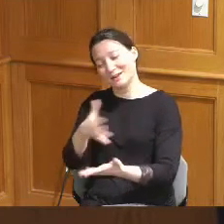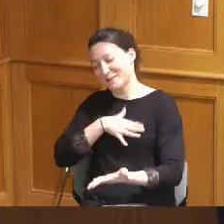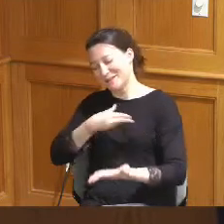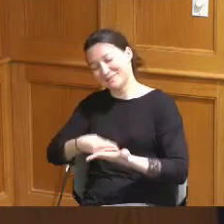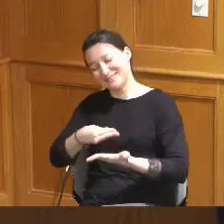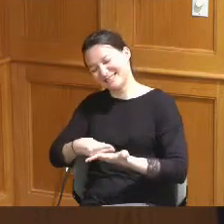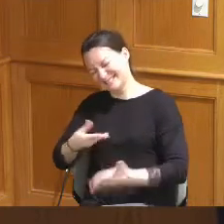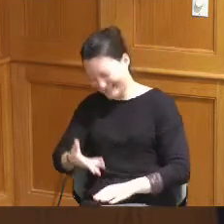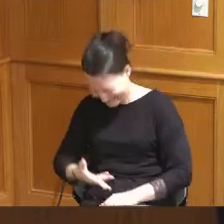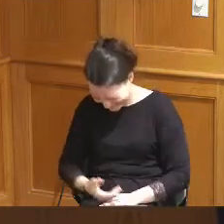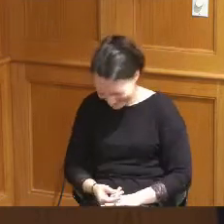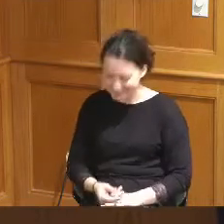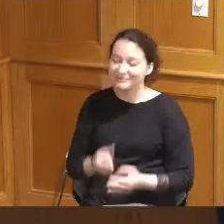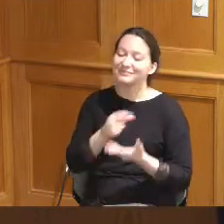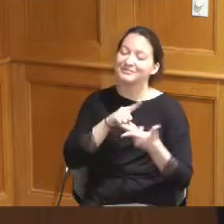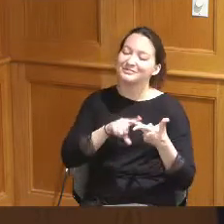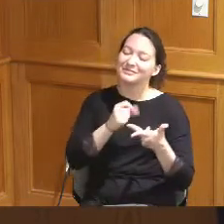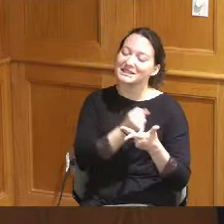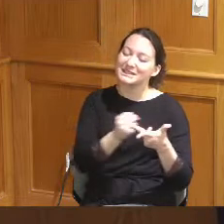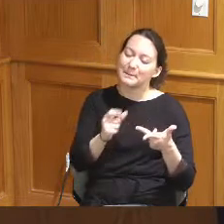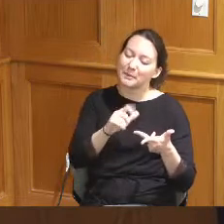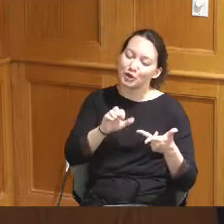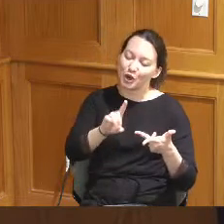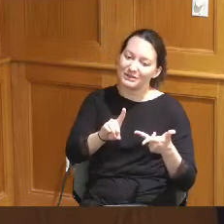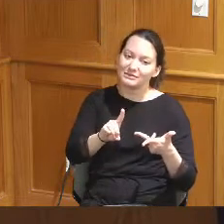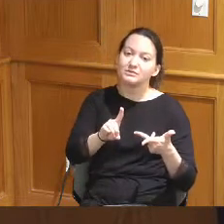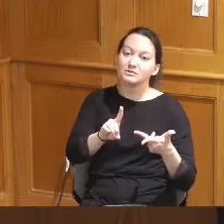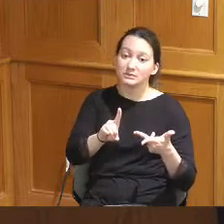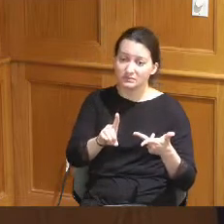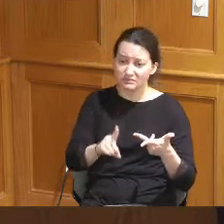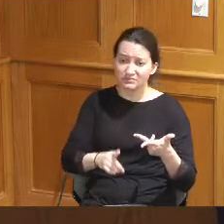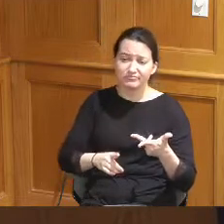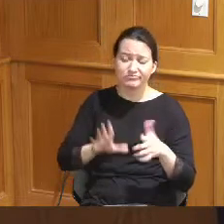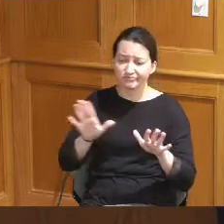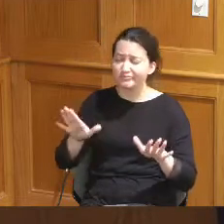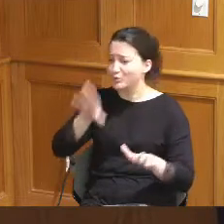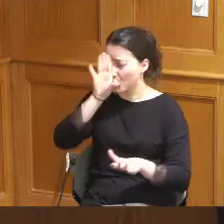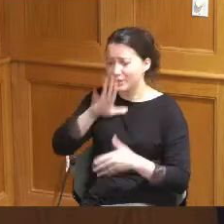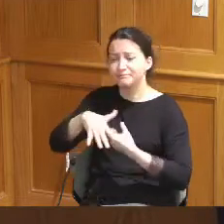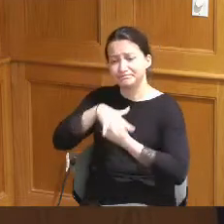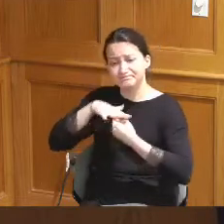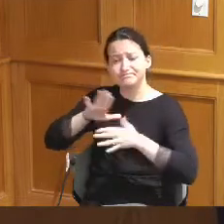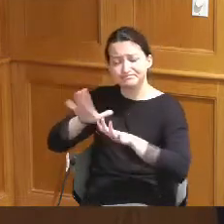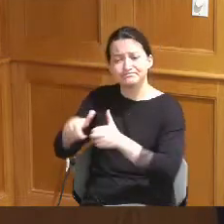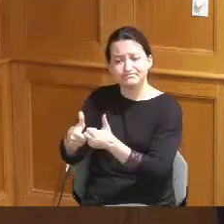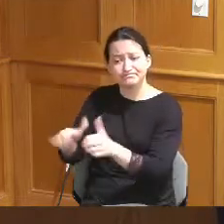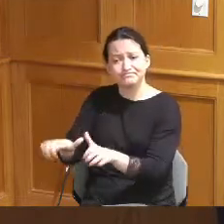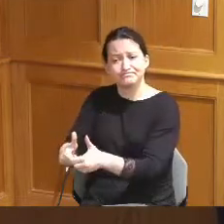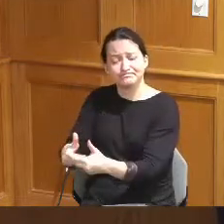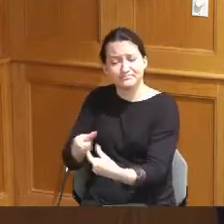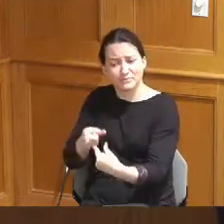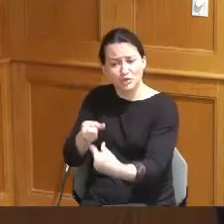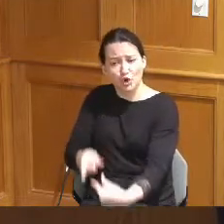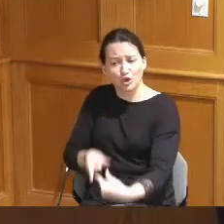but St. Bernard and we've had you've had your challenges as well in that area and